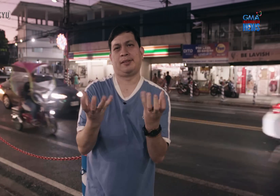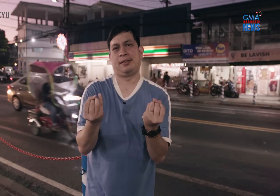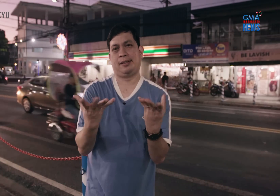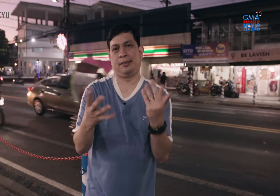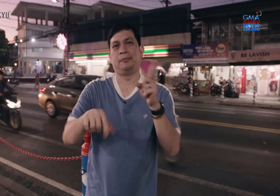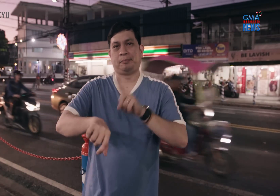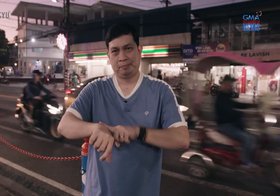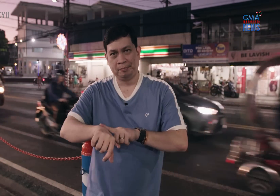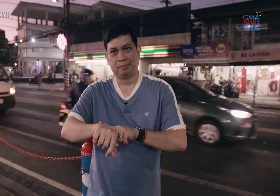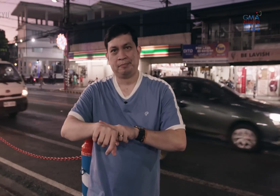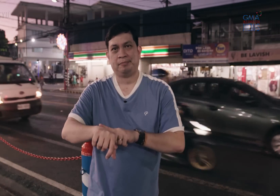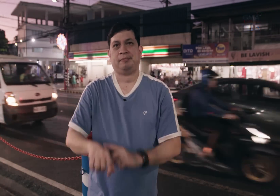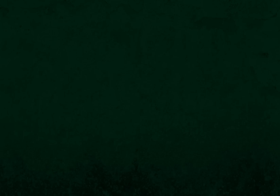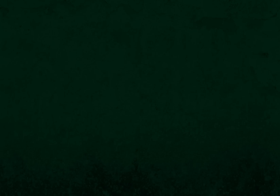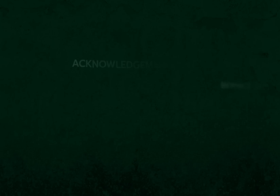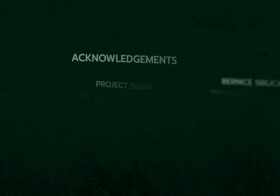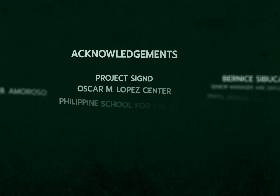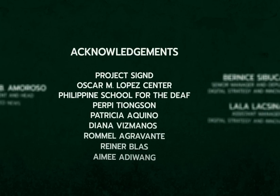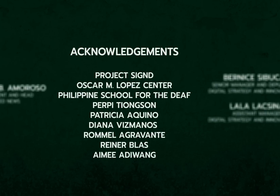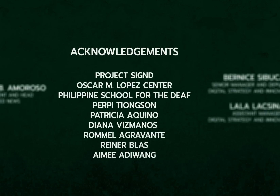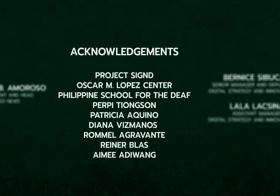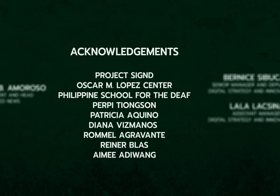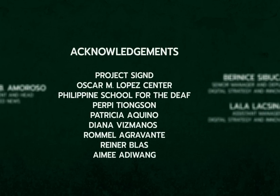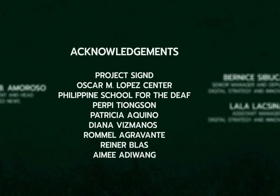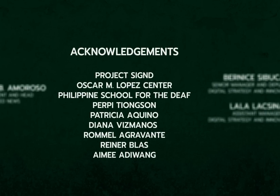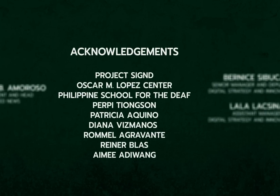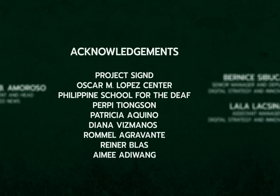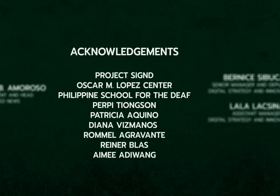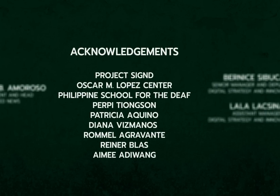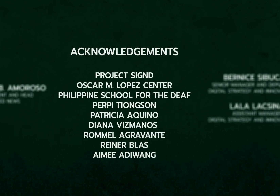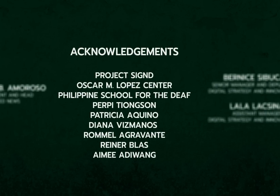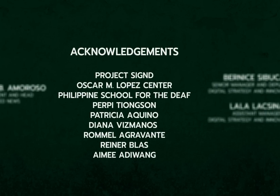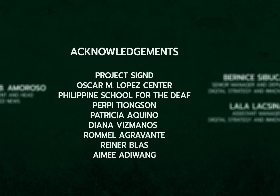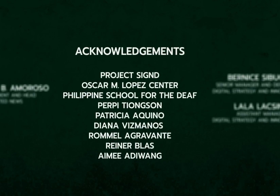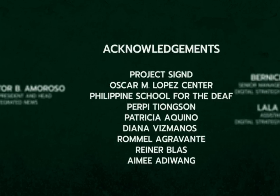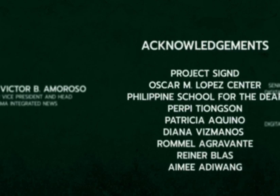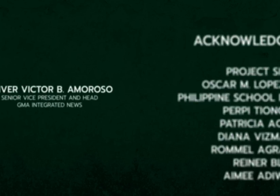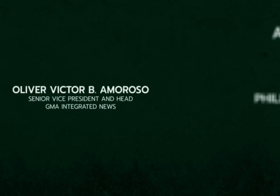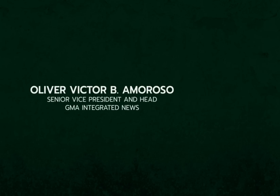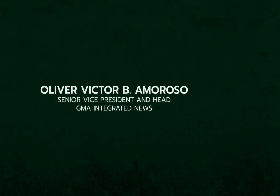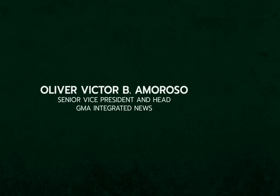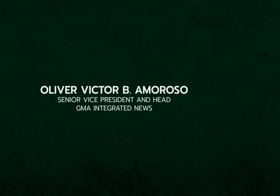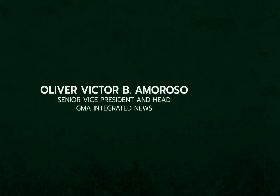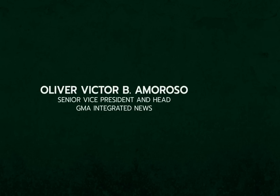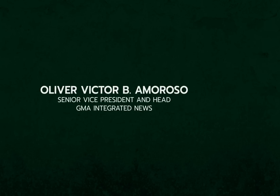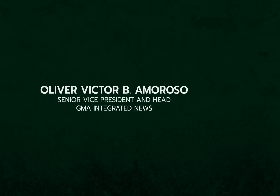I believe I can achieve this goal because I have experienced success many times before.